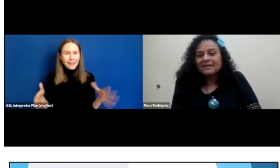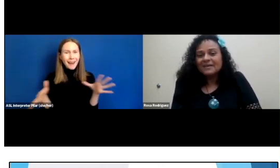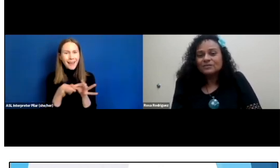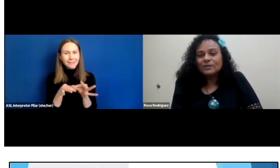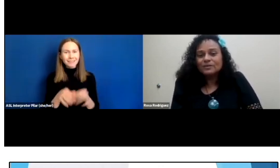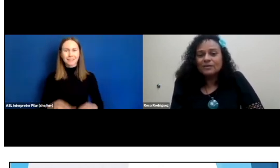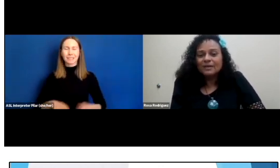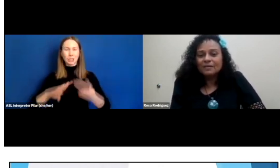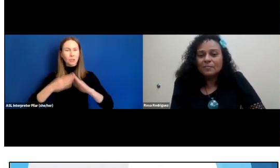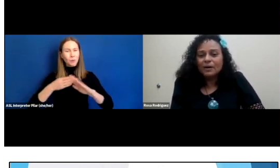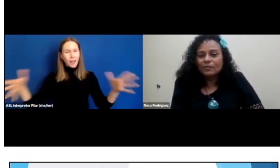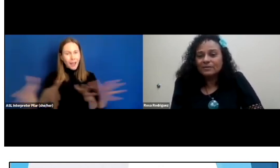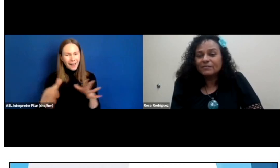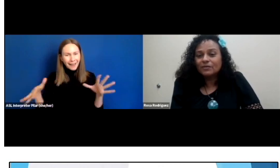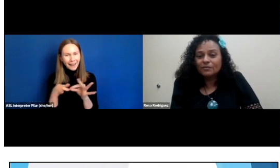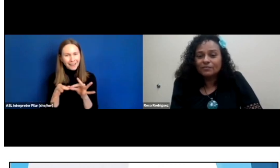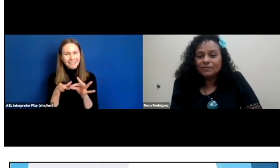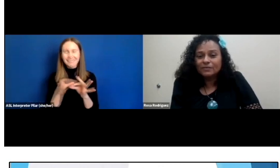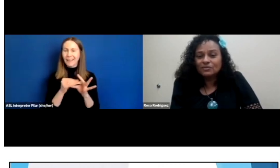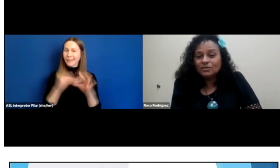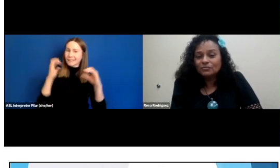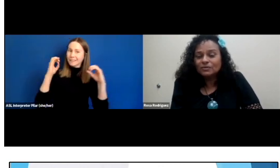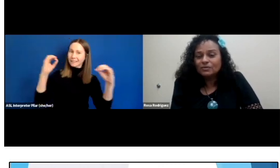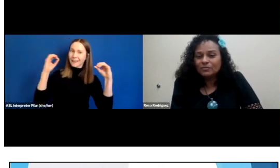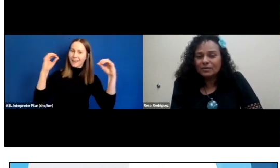and to educate and empower deaf and hard of hearing children, youth,